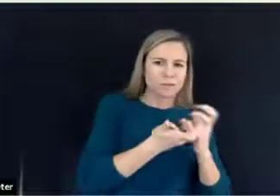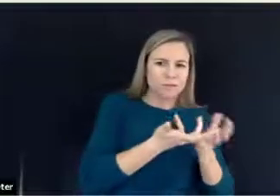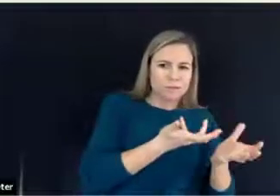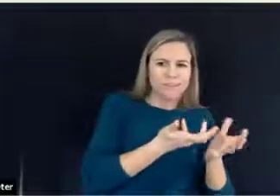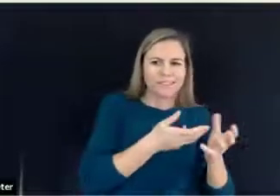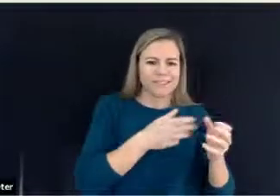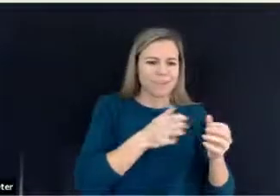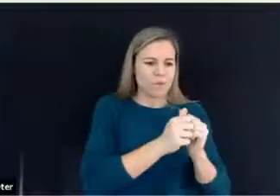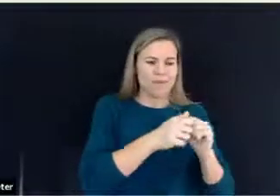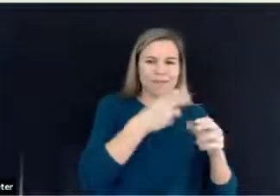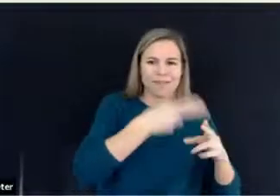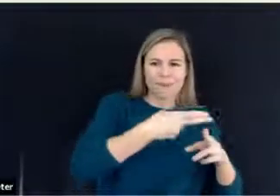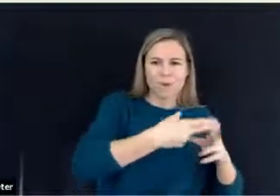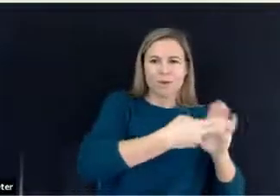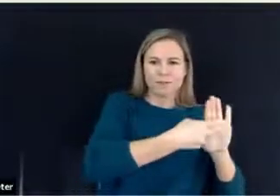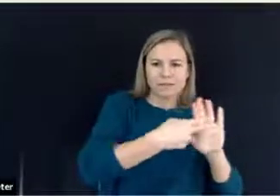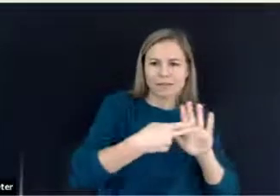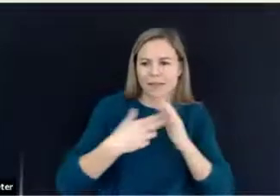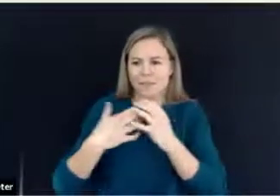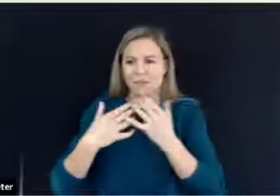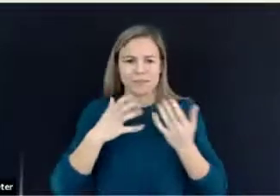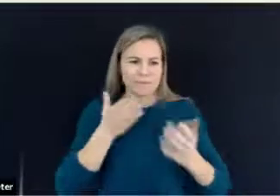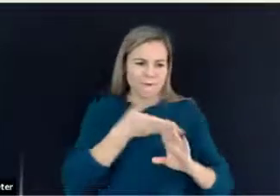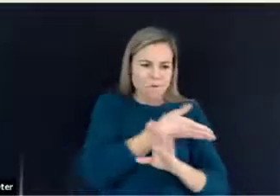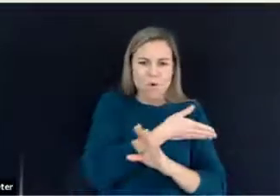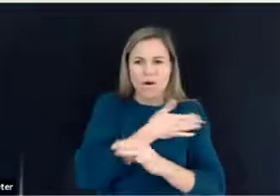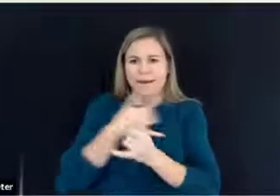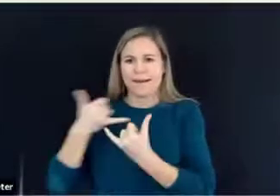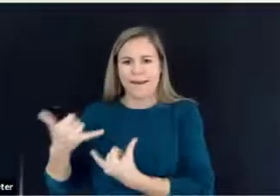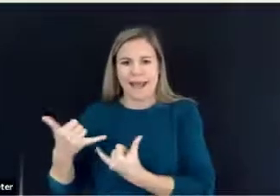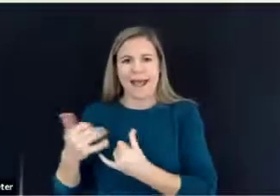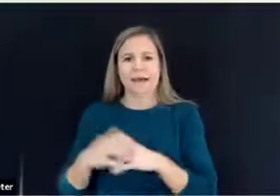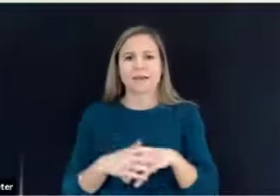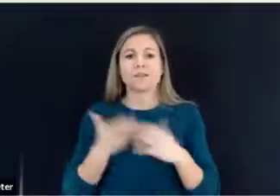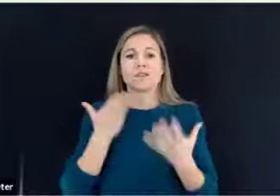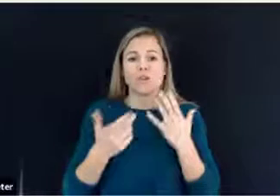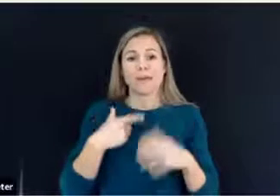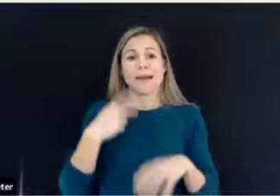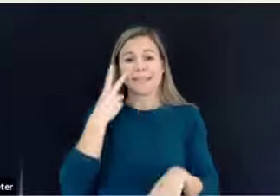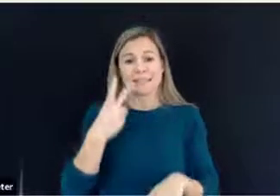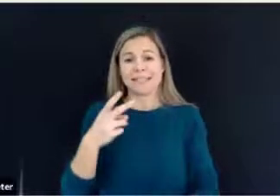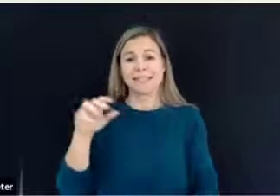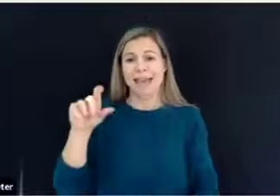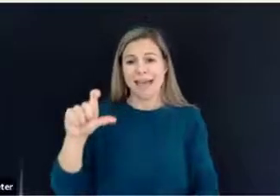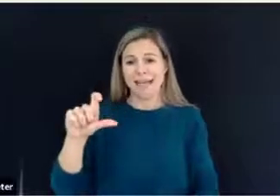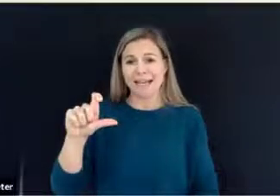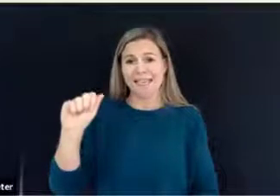really quickly that you may see the X-ALD, and as Melissa just shared,